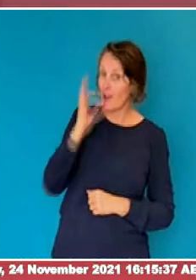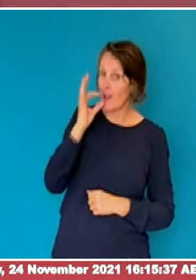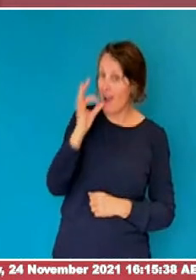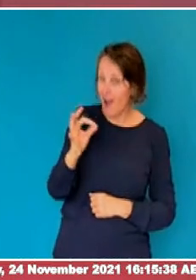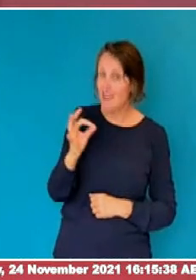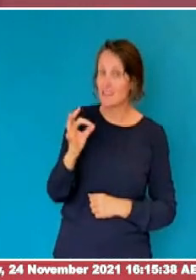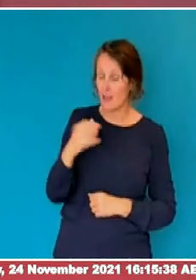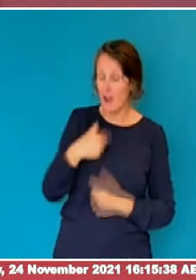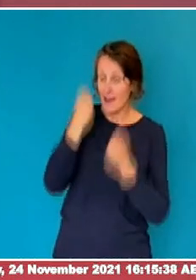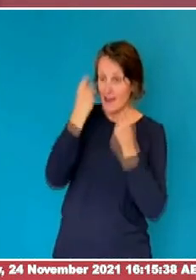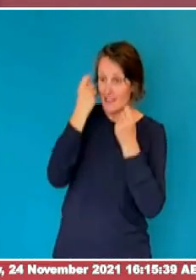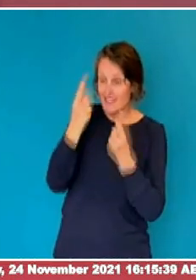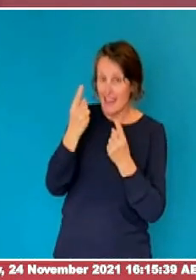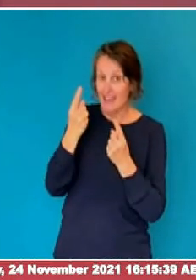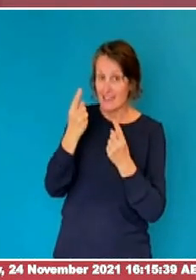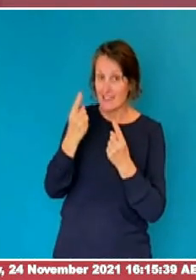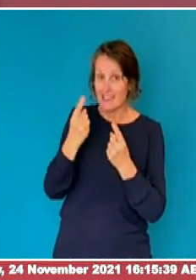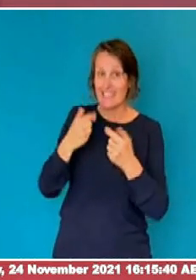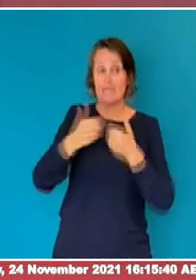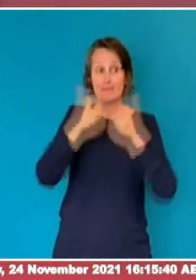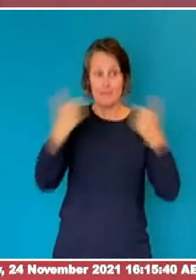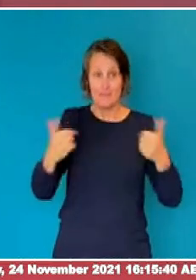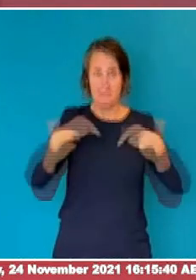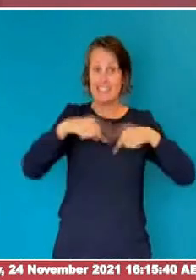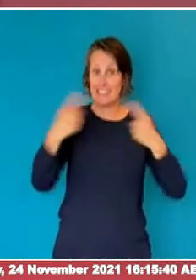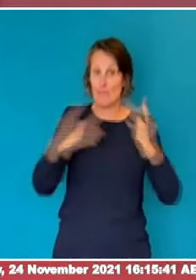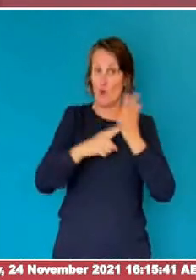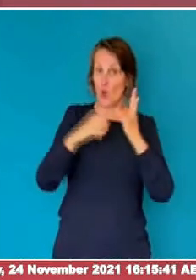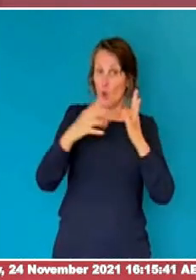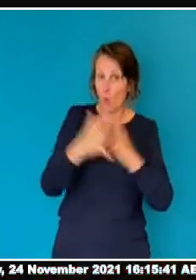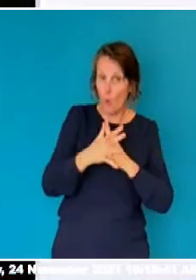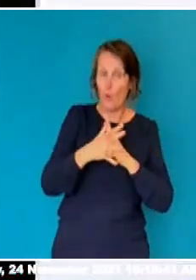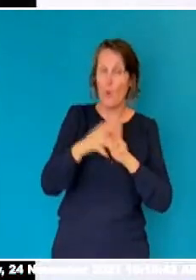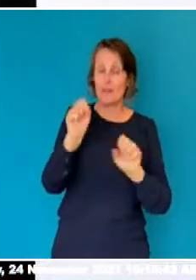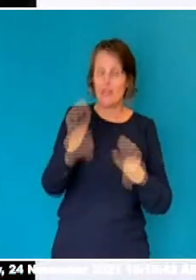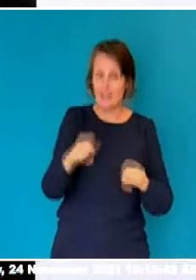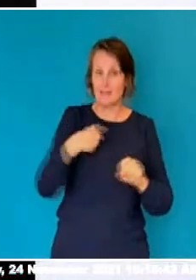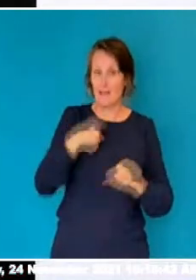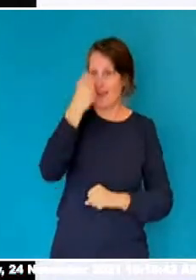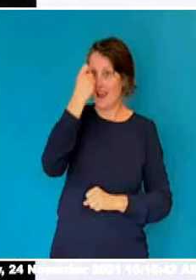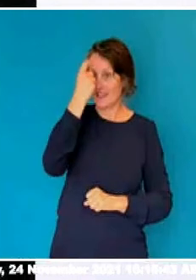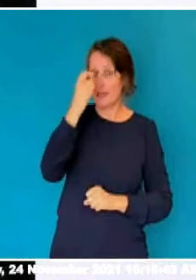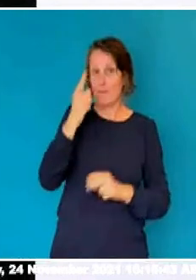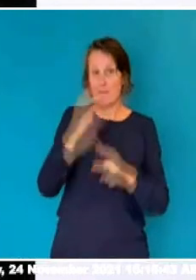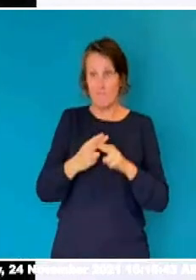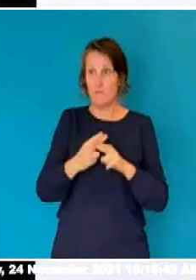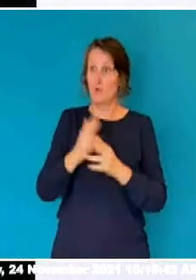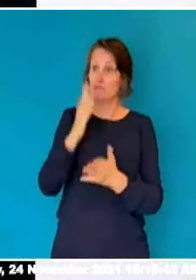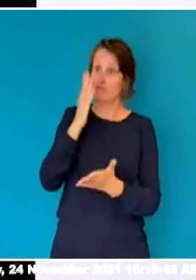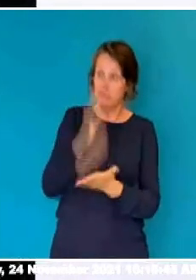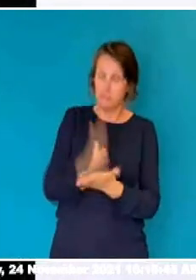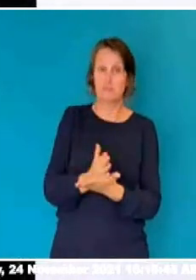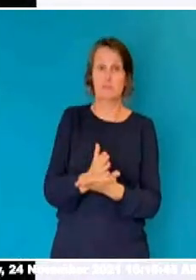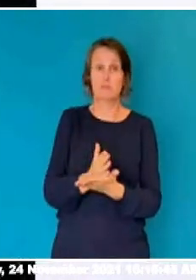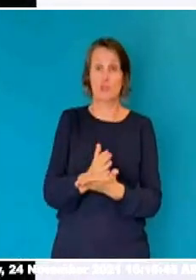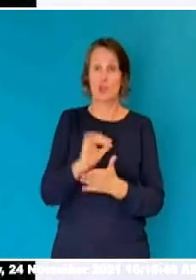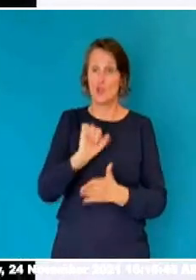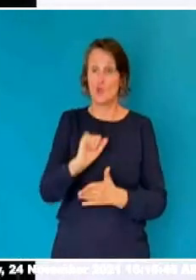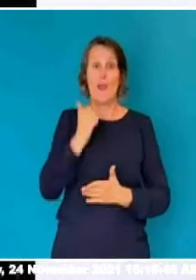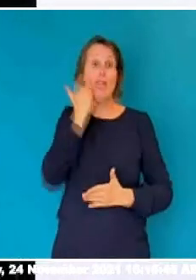I appreciate they are different pieces of legislation with different test but I'm talking about in practice, on the ground, is that what you are telling the Royal